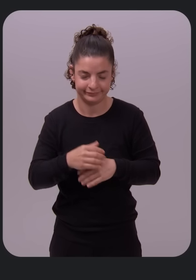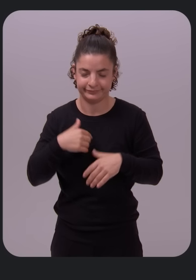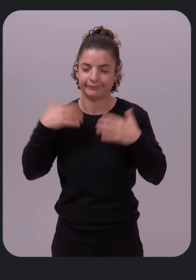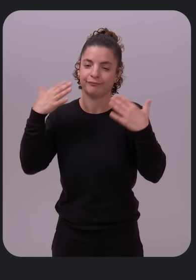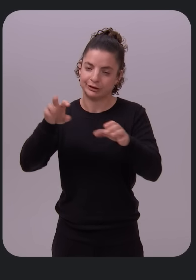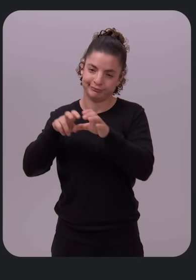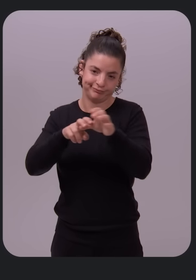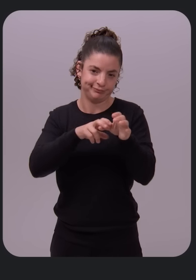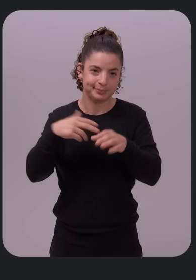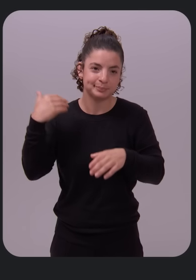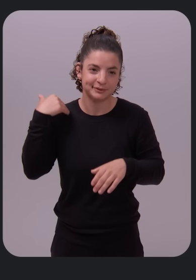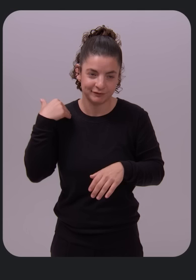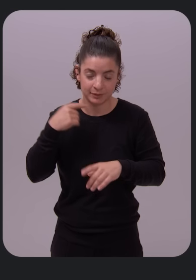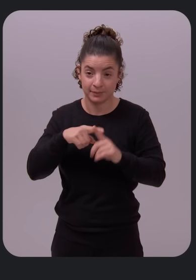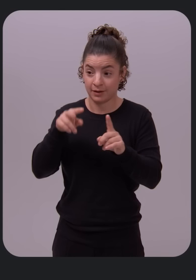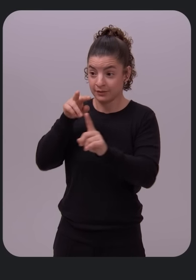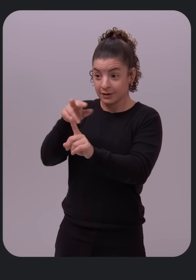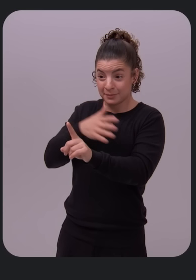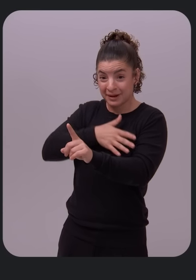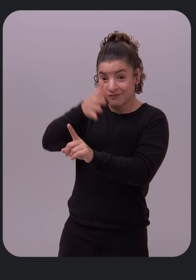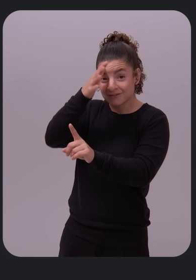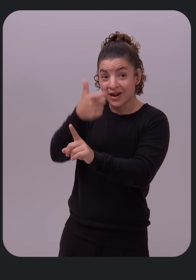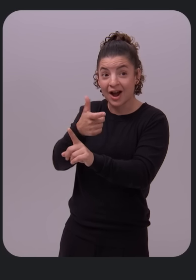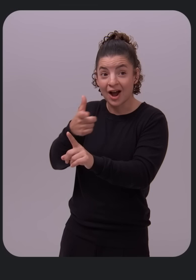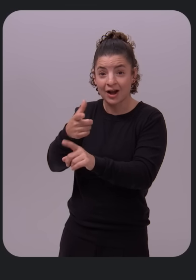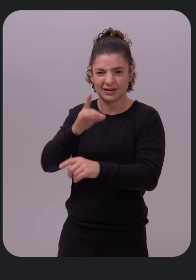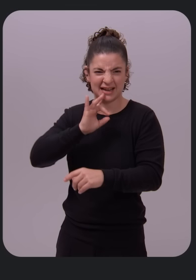But watching my father, who is in his 80s, in the front seat,